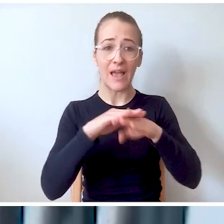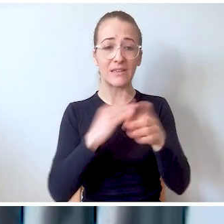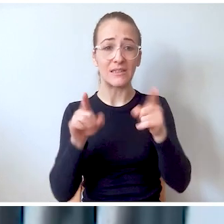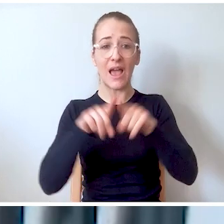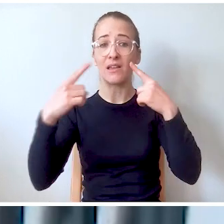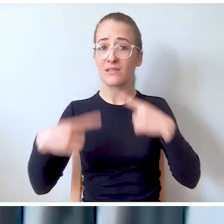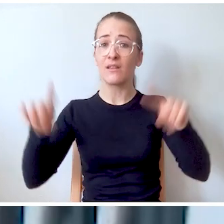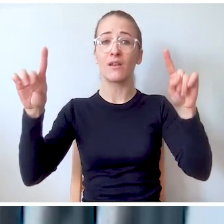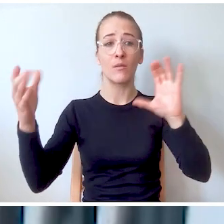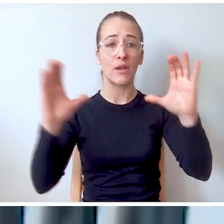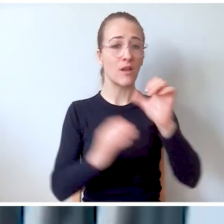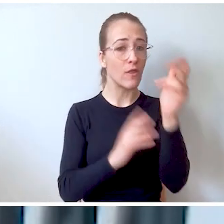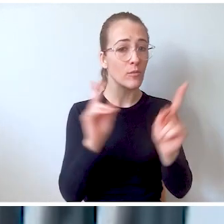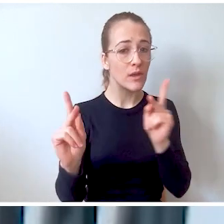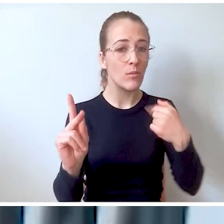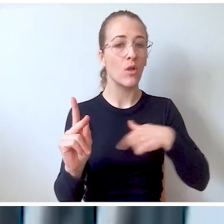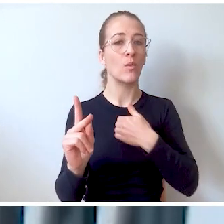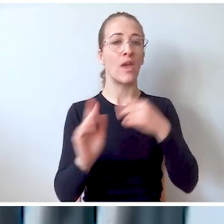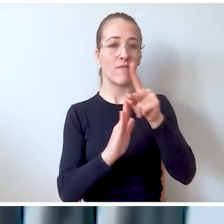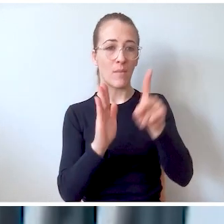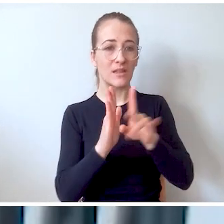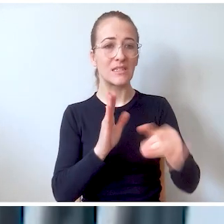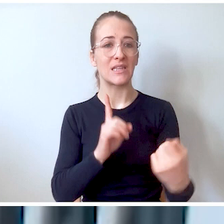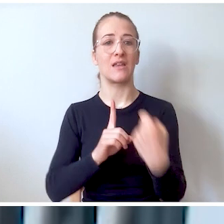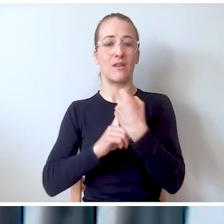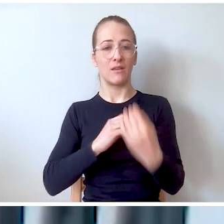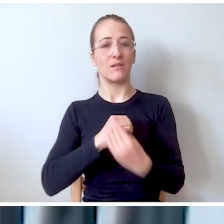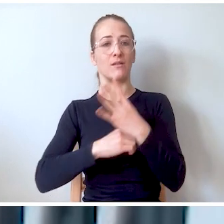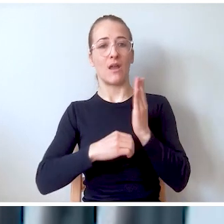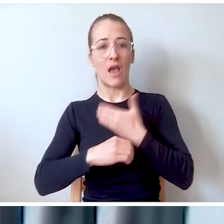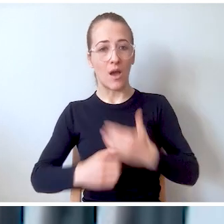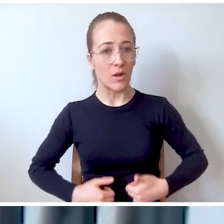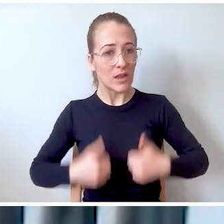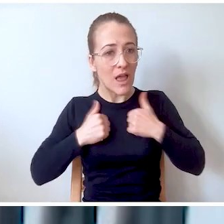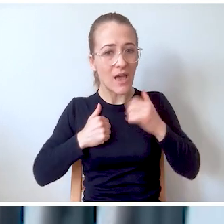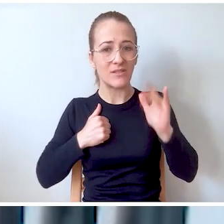We have policies that affect our lives, that have not been thought of with our needs in mind.